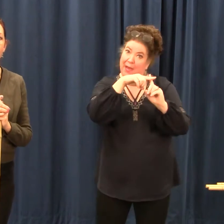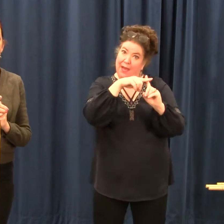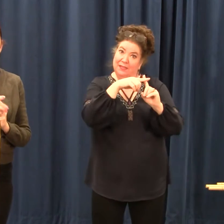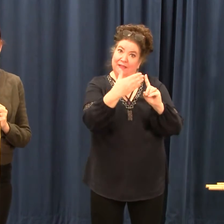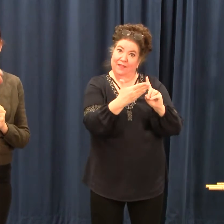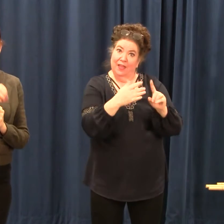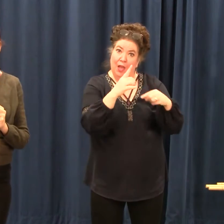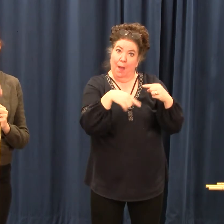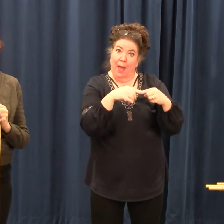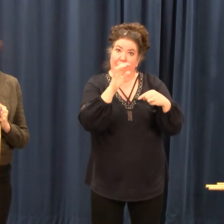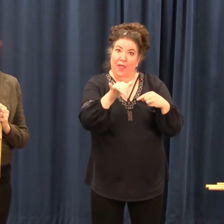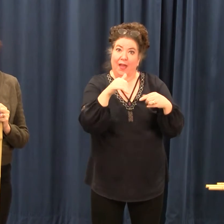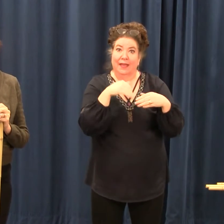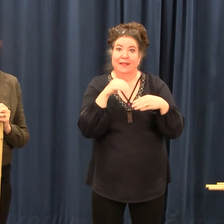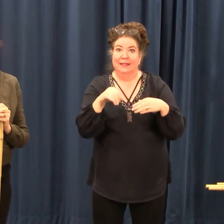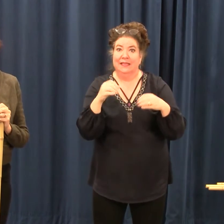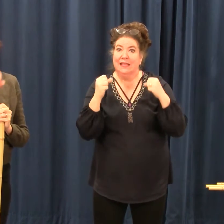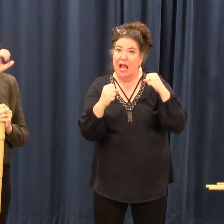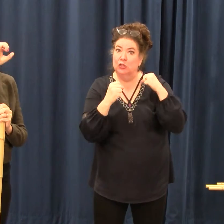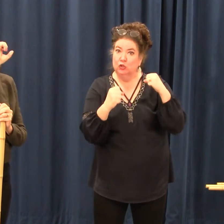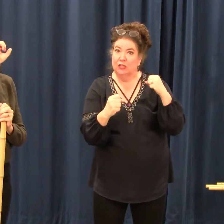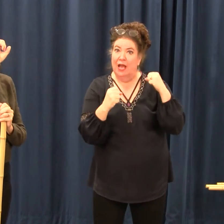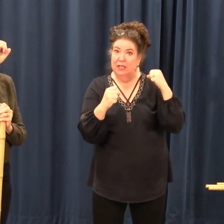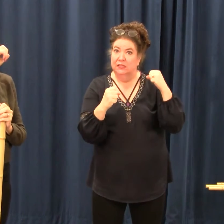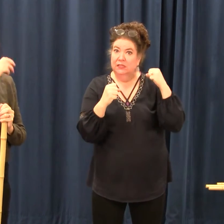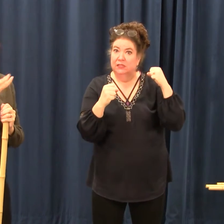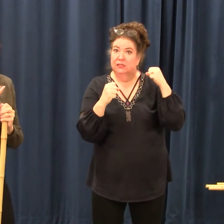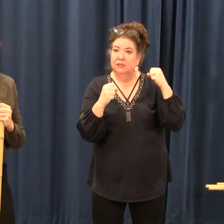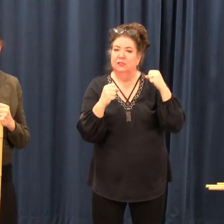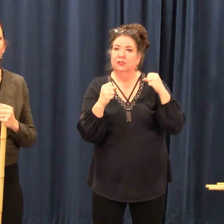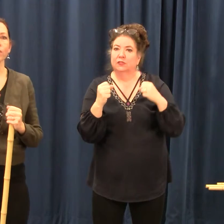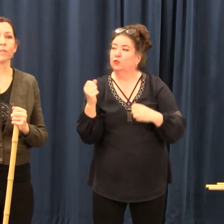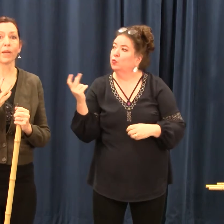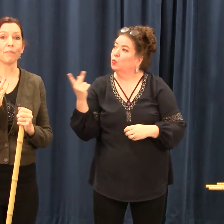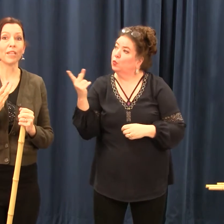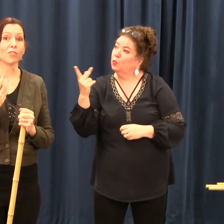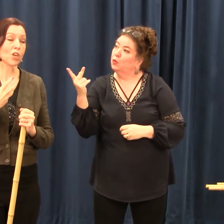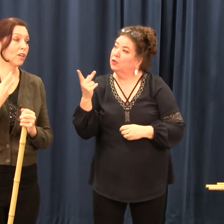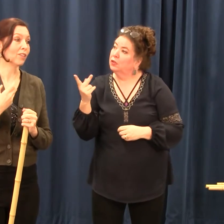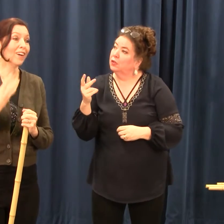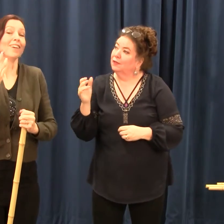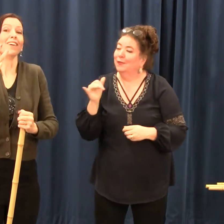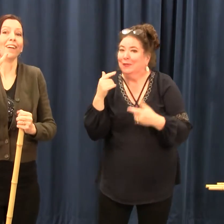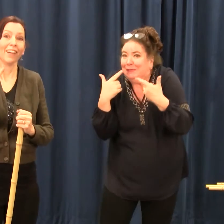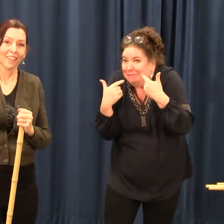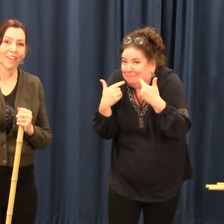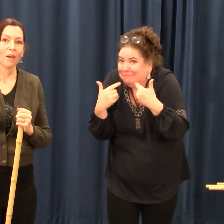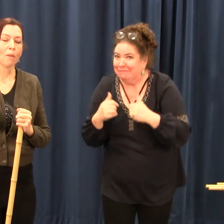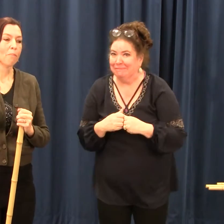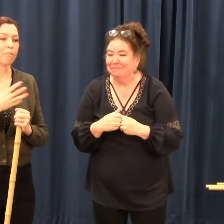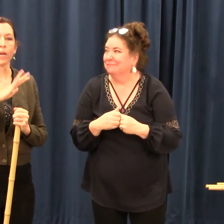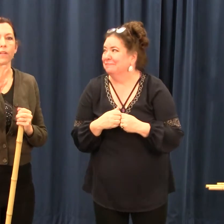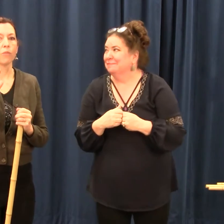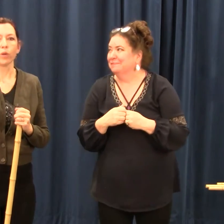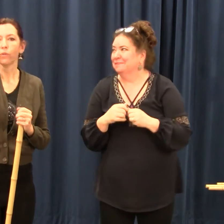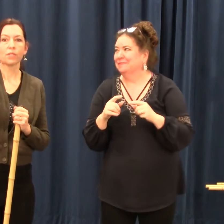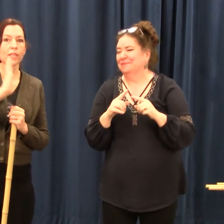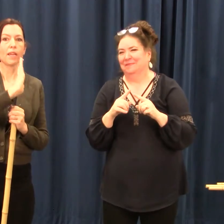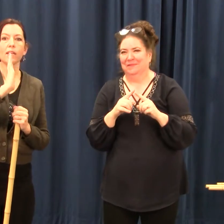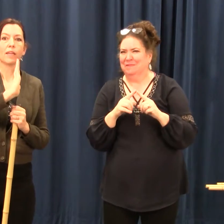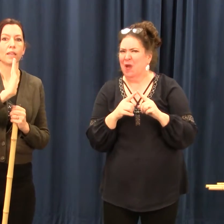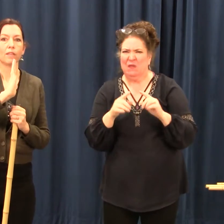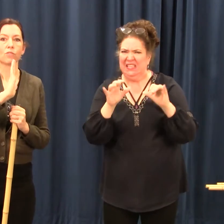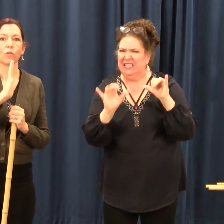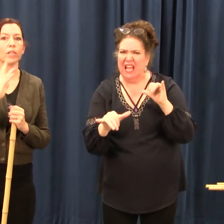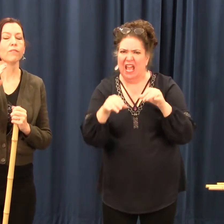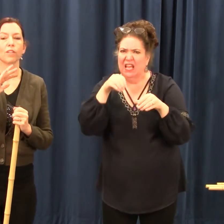that, in these exercises, is that although we did, maybe chuckle.. but we've stayed in it. So even if